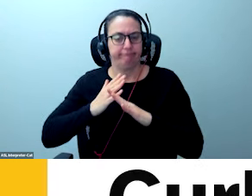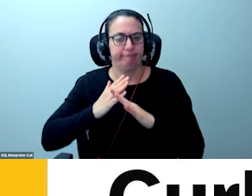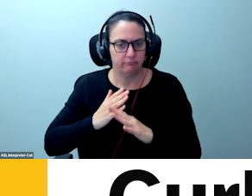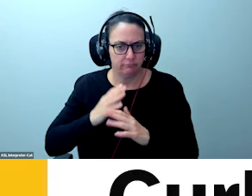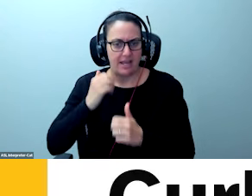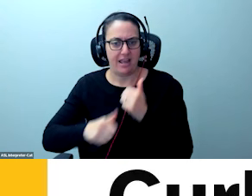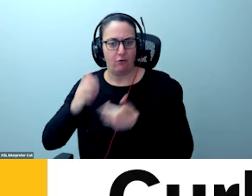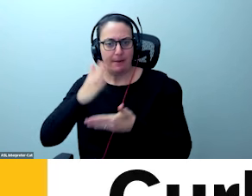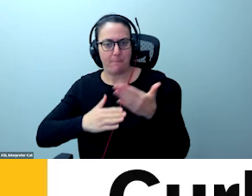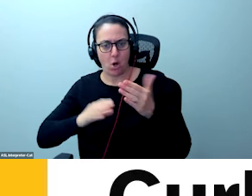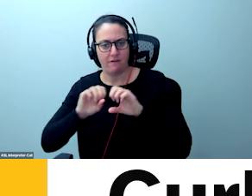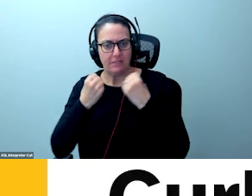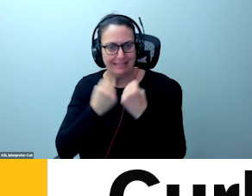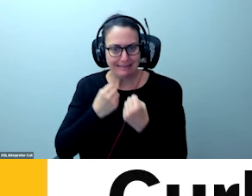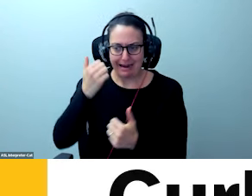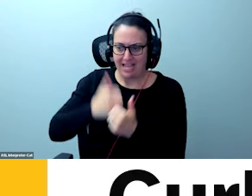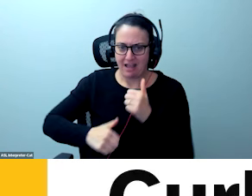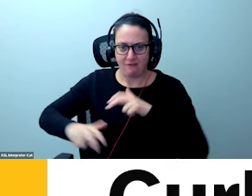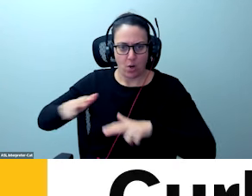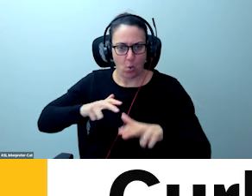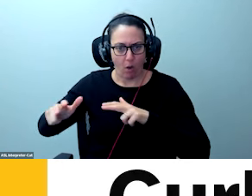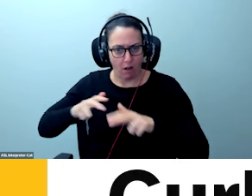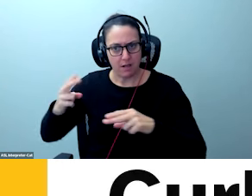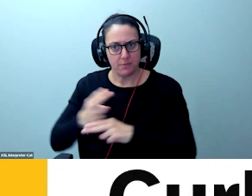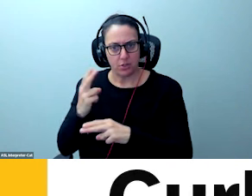Every walkable community out there uses curb cuts,